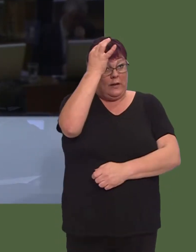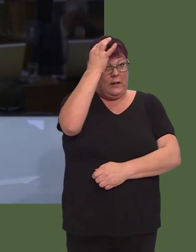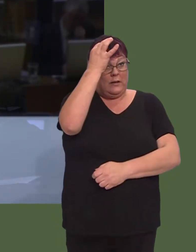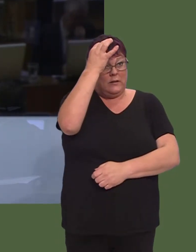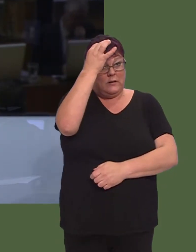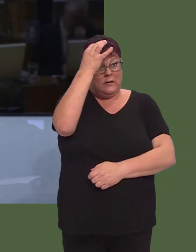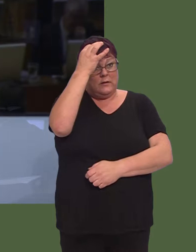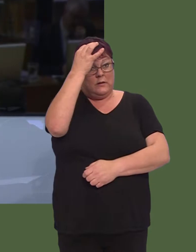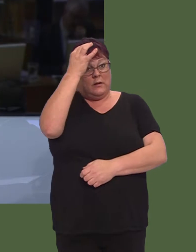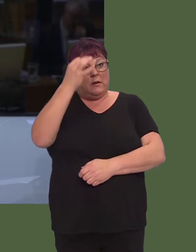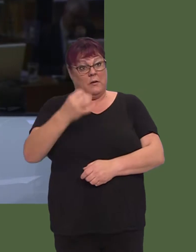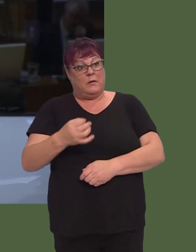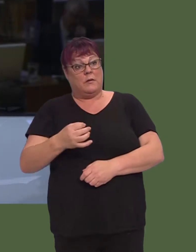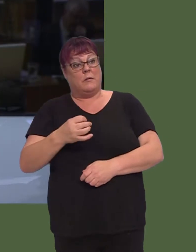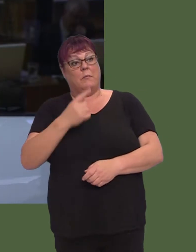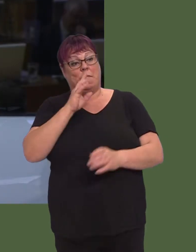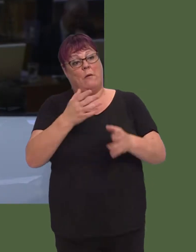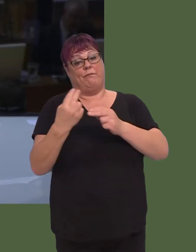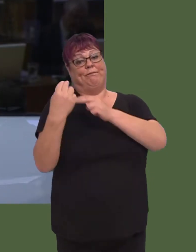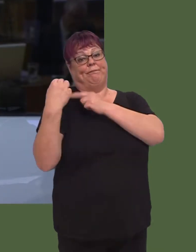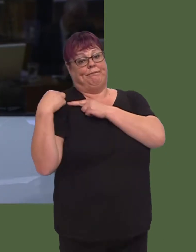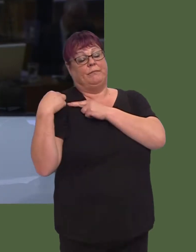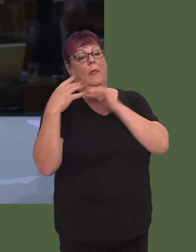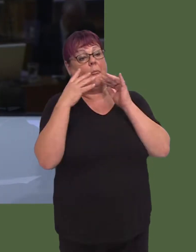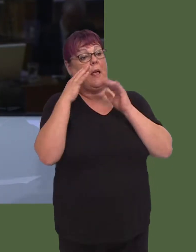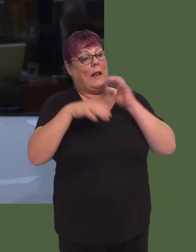authorities being an important requirement of those local authorities.